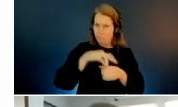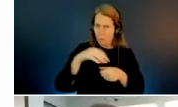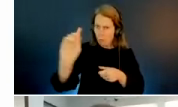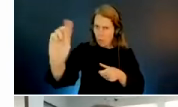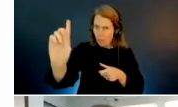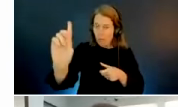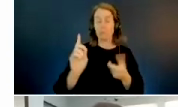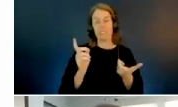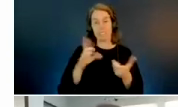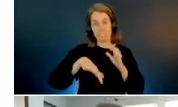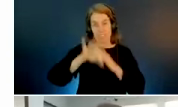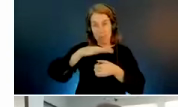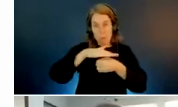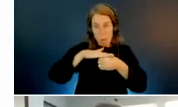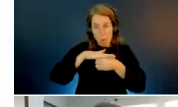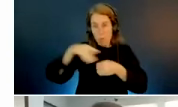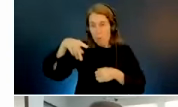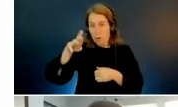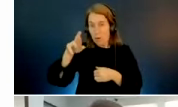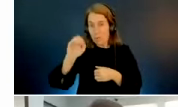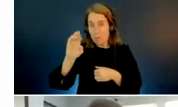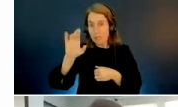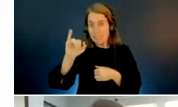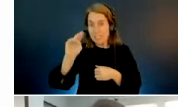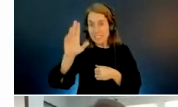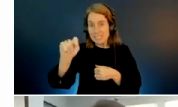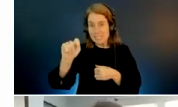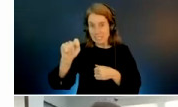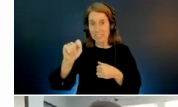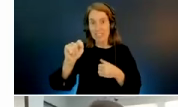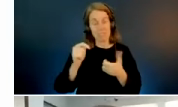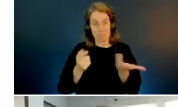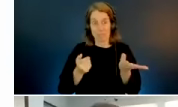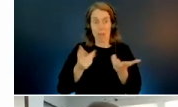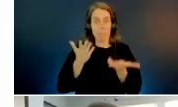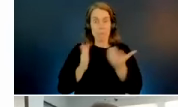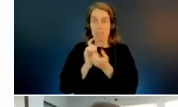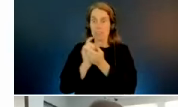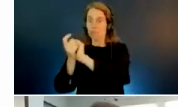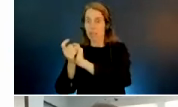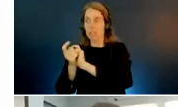um sometimes precincts change you might want to go vote in person early um and then that changes